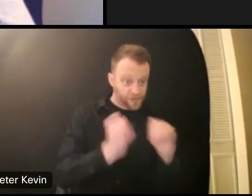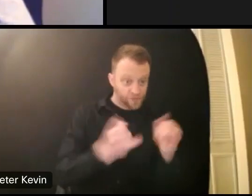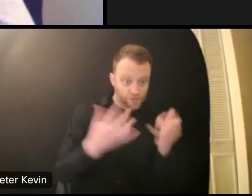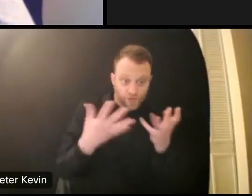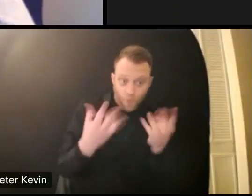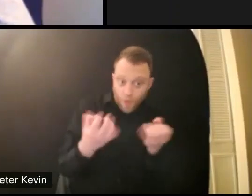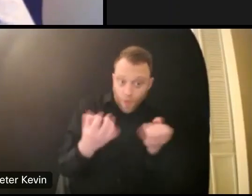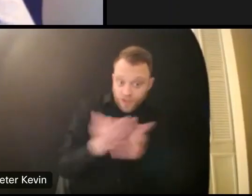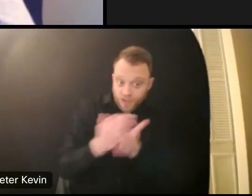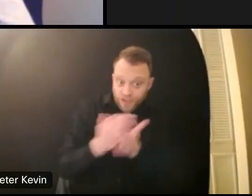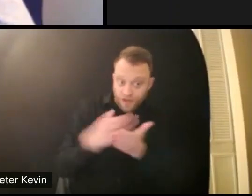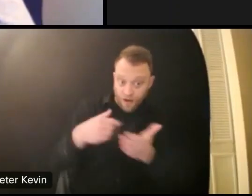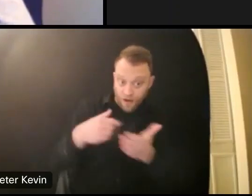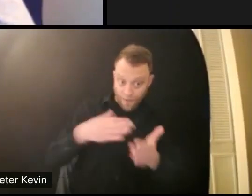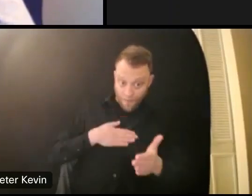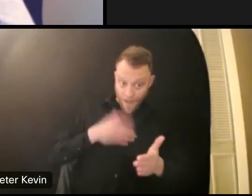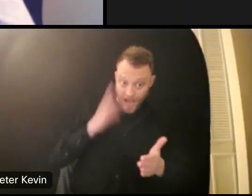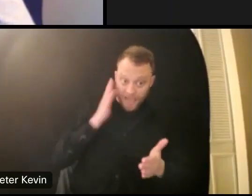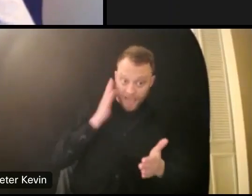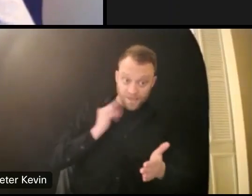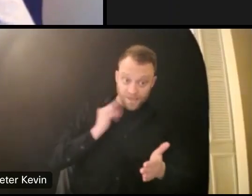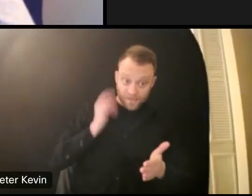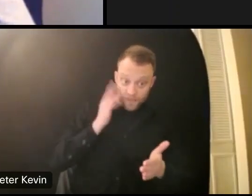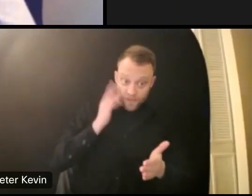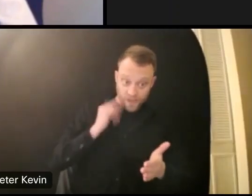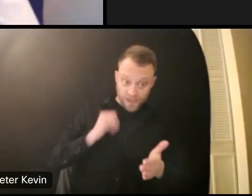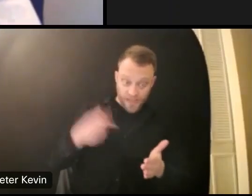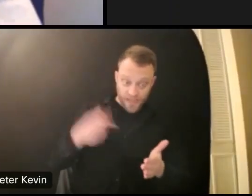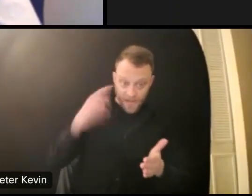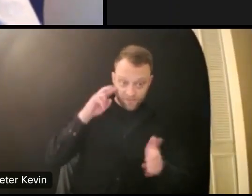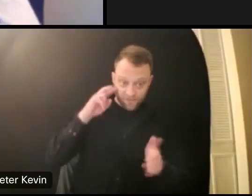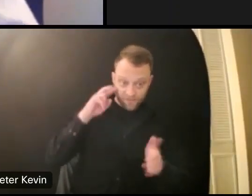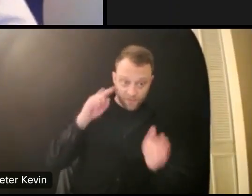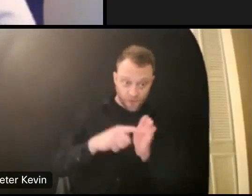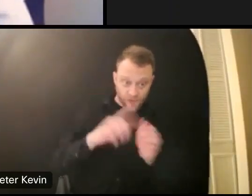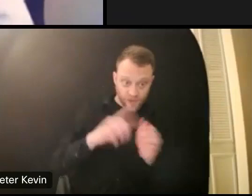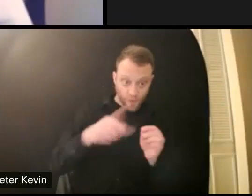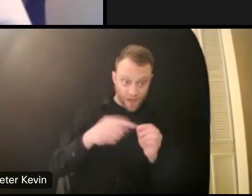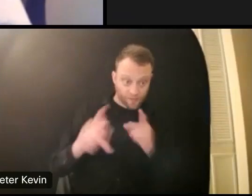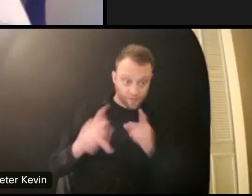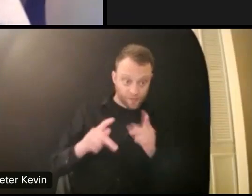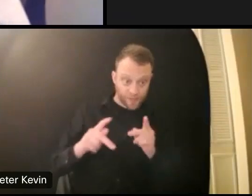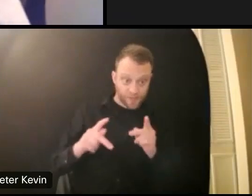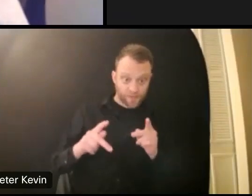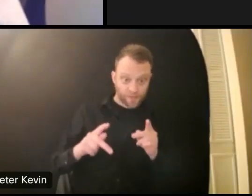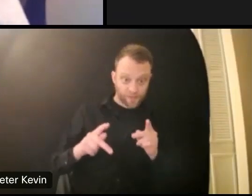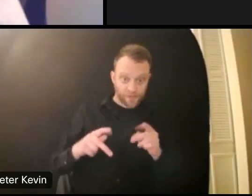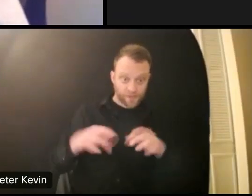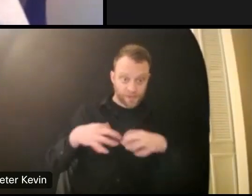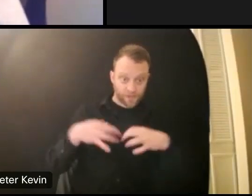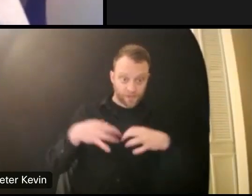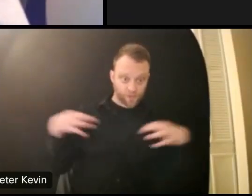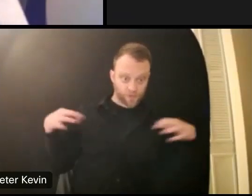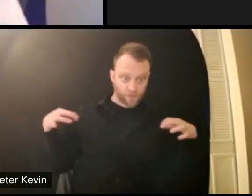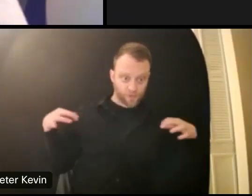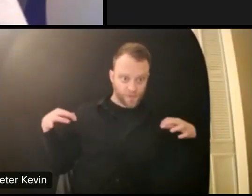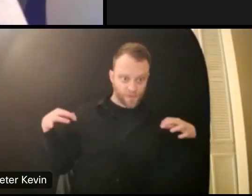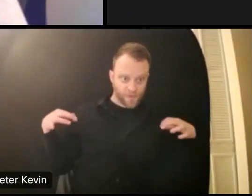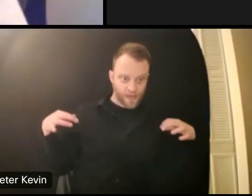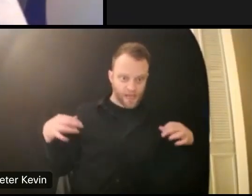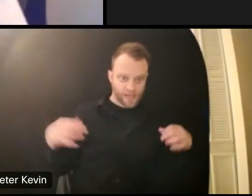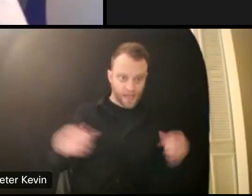when people are concerned or displeased, what they want most is to be heard and